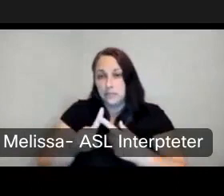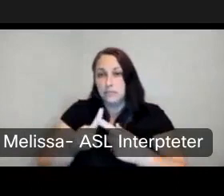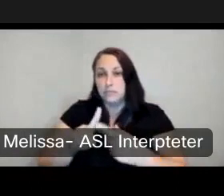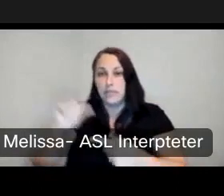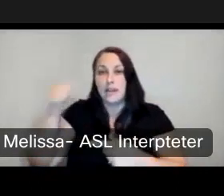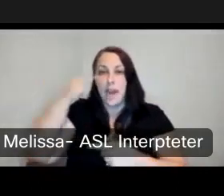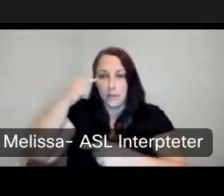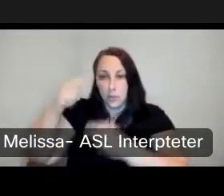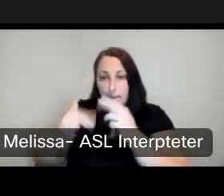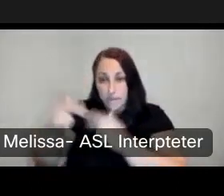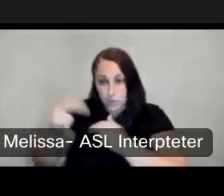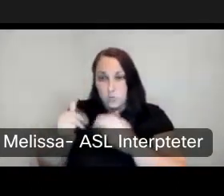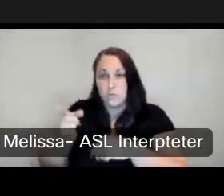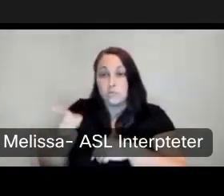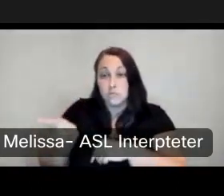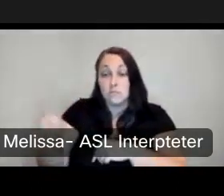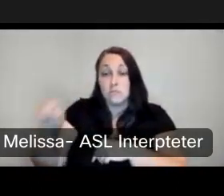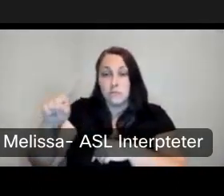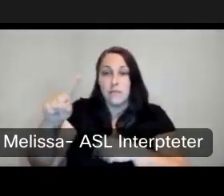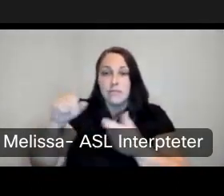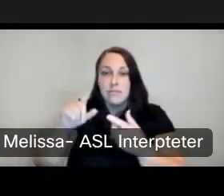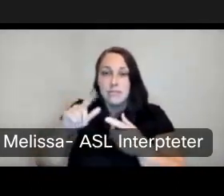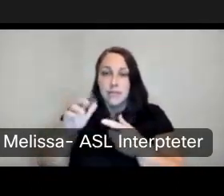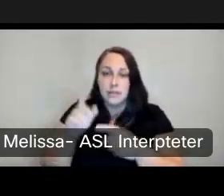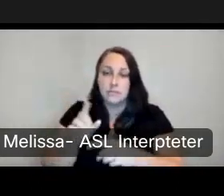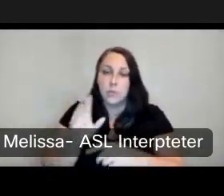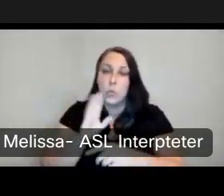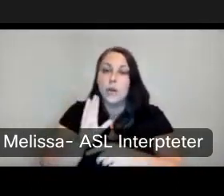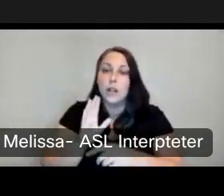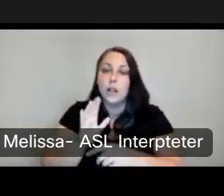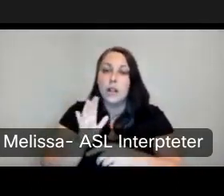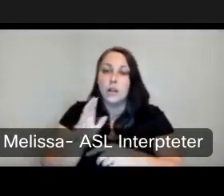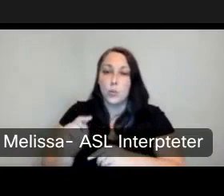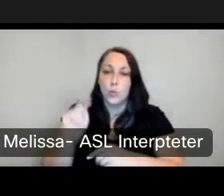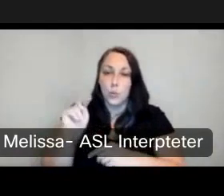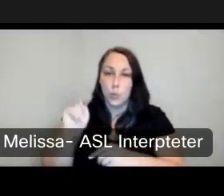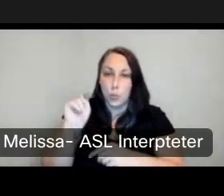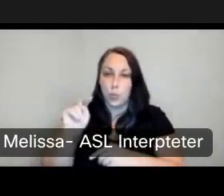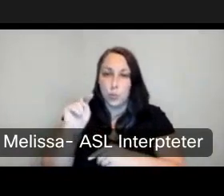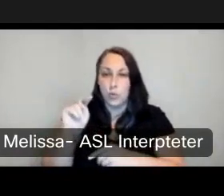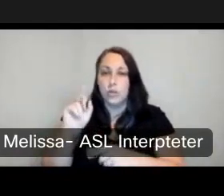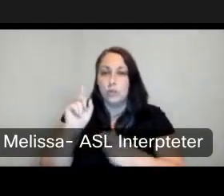then turns North to meet up at Union Station with three other of the circulator routes the red line